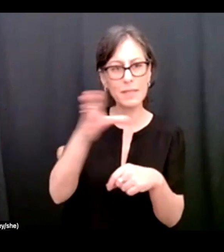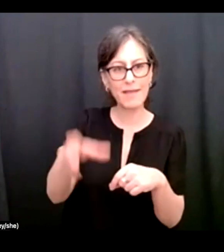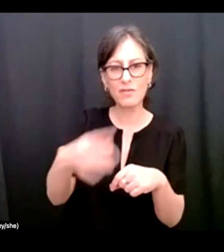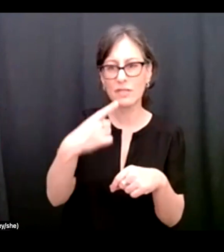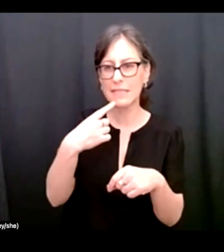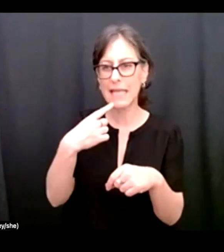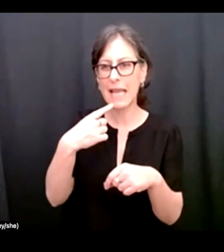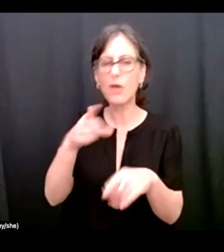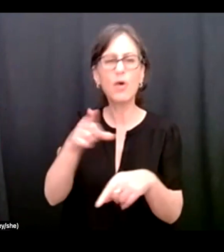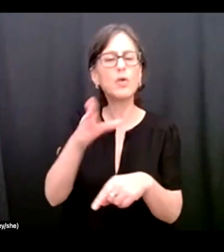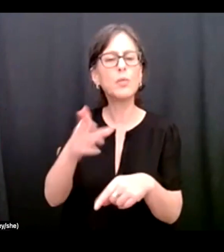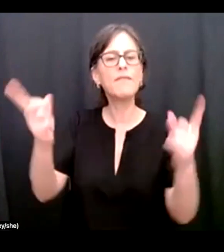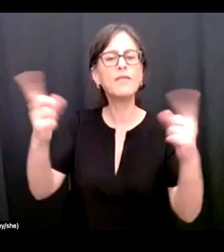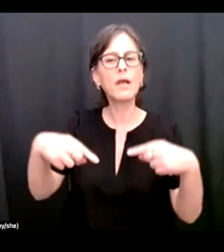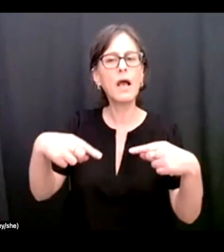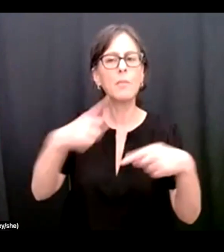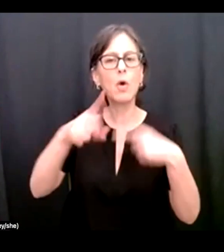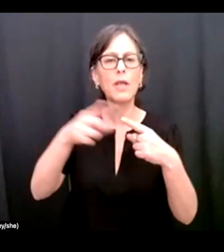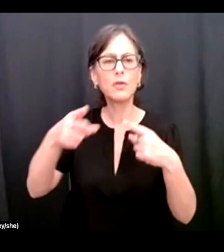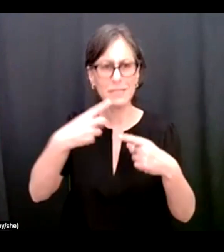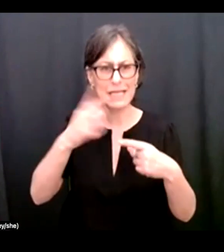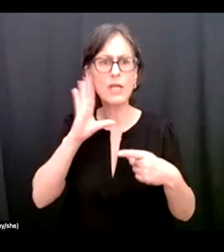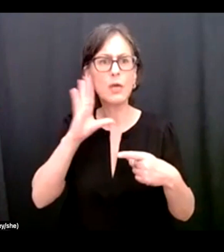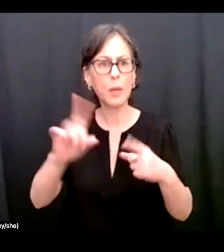“you never come when you say you'll come, but at least you do come,”